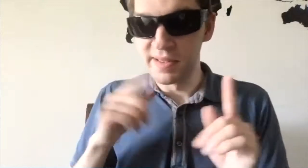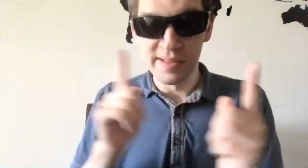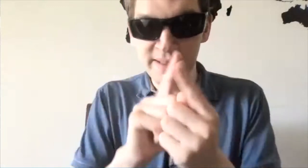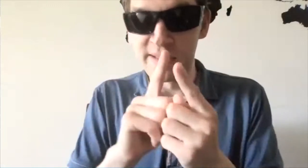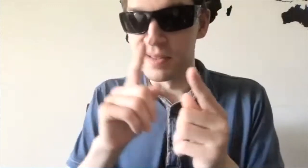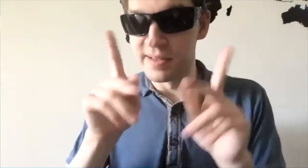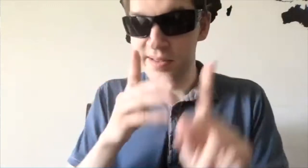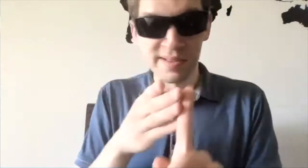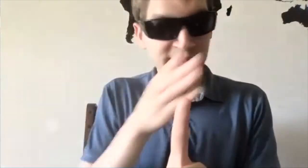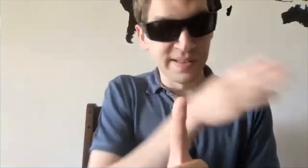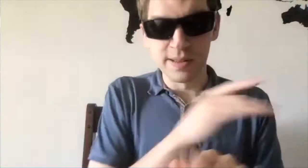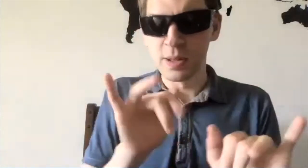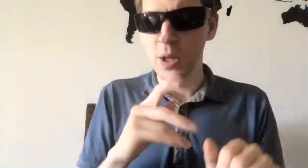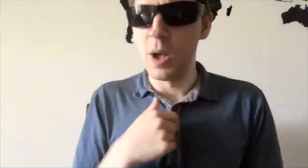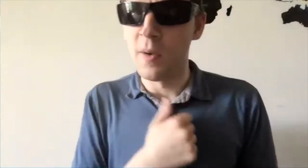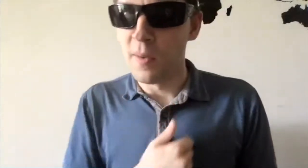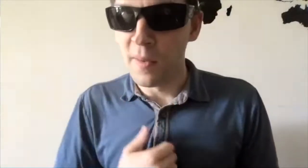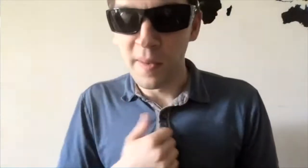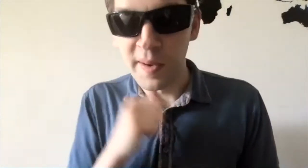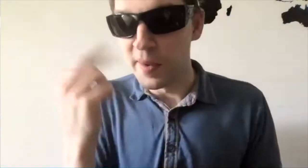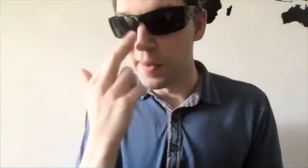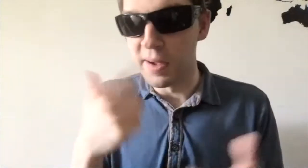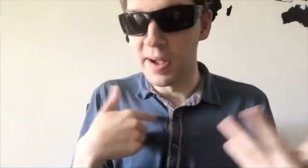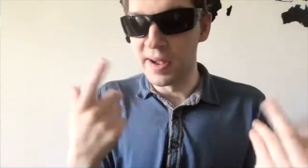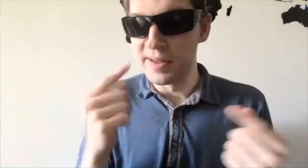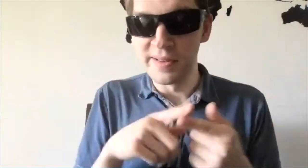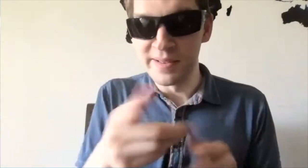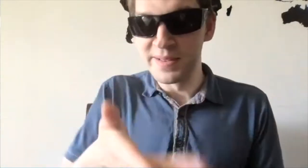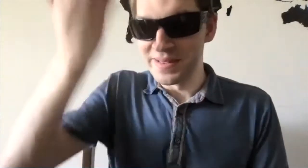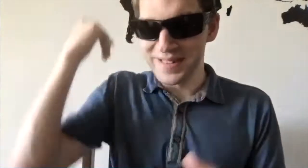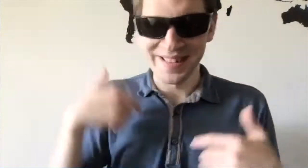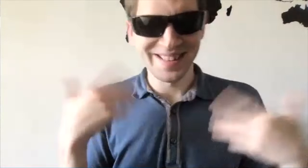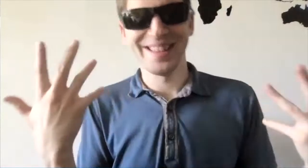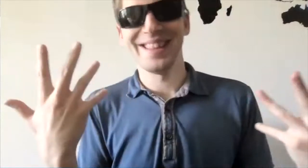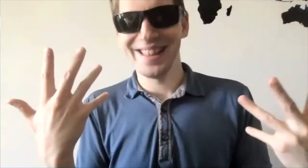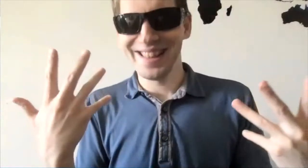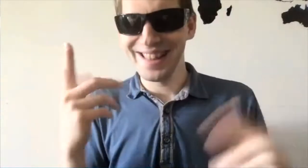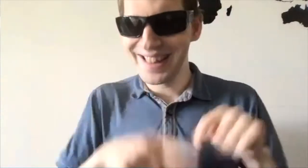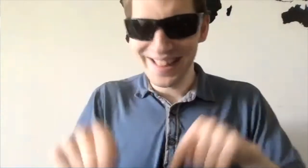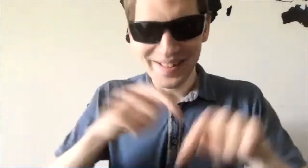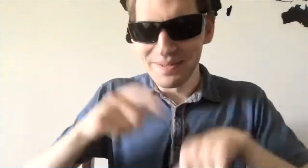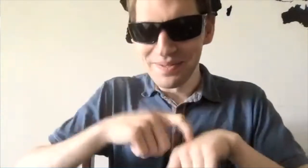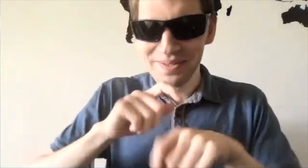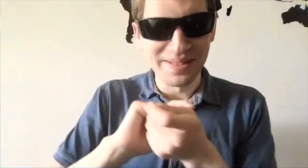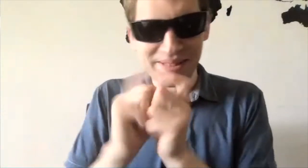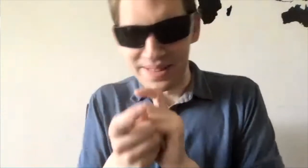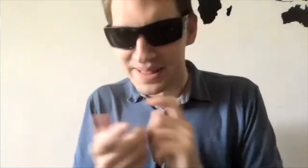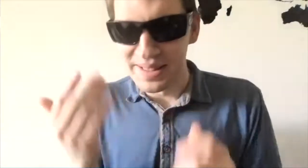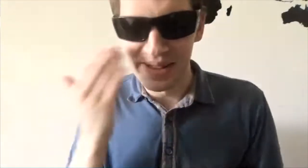were doing that realize, "Oh, that was wrong back then," They realize it and but it's